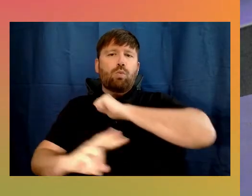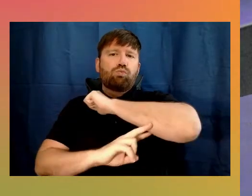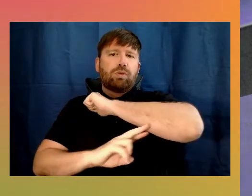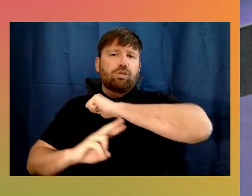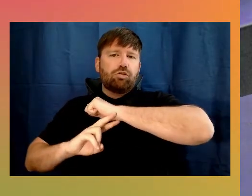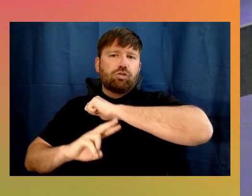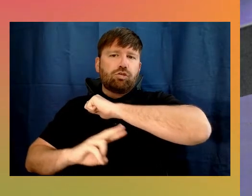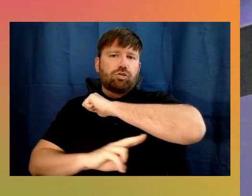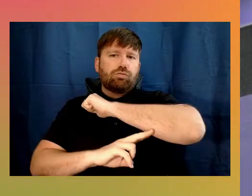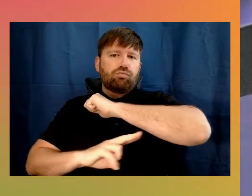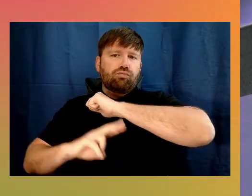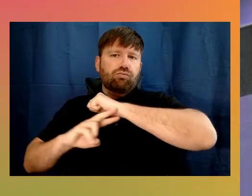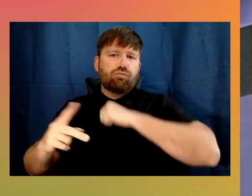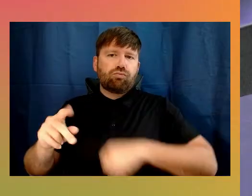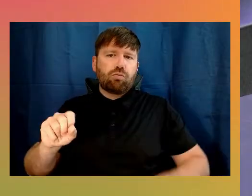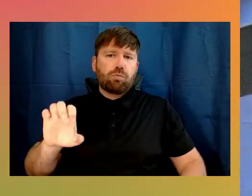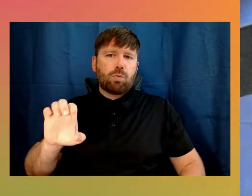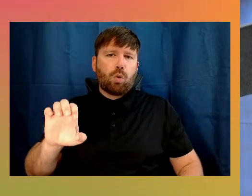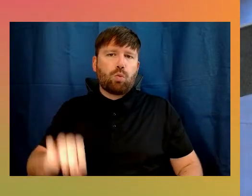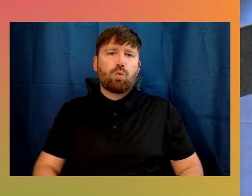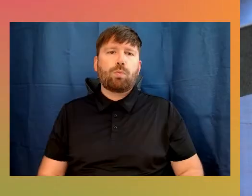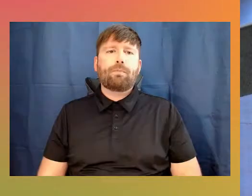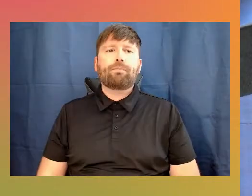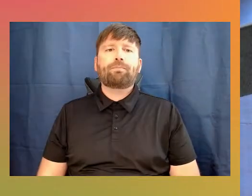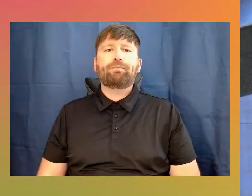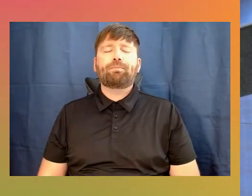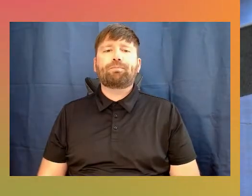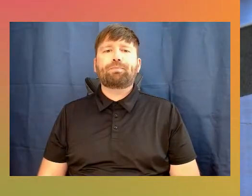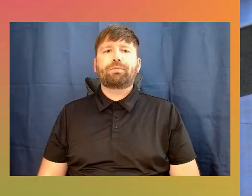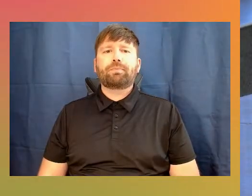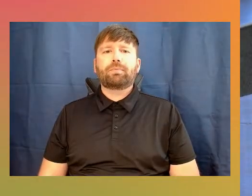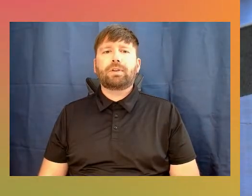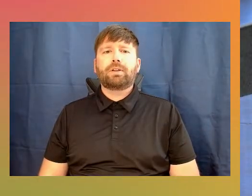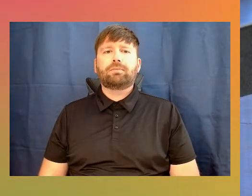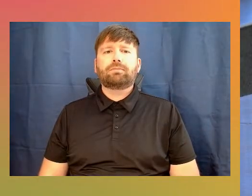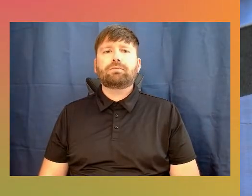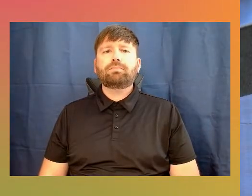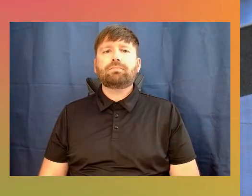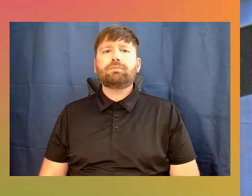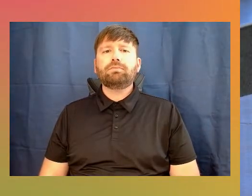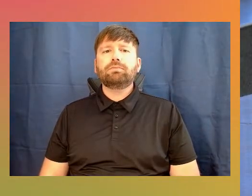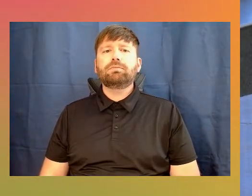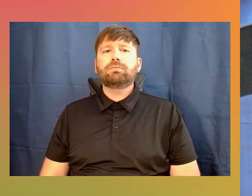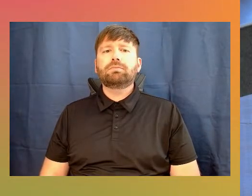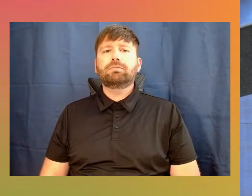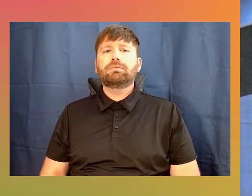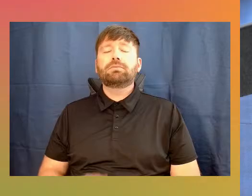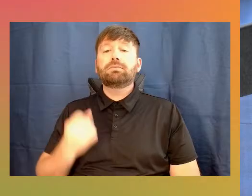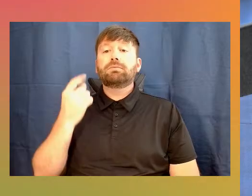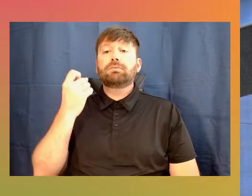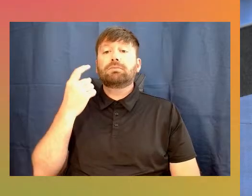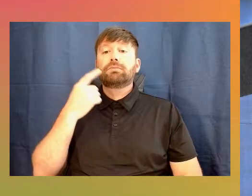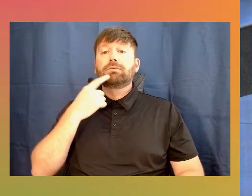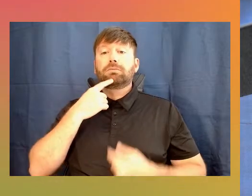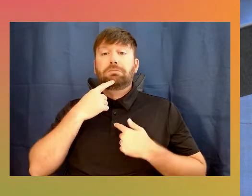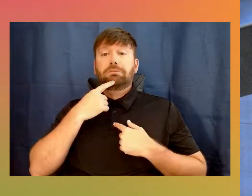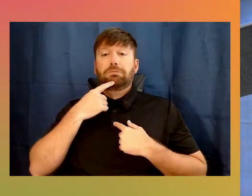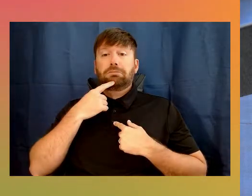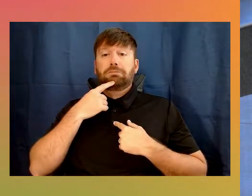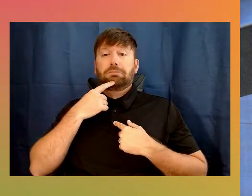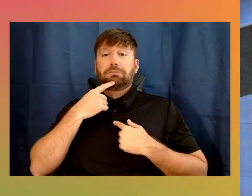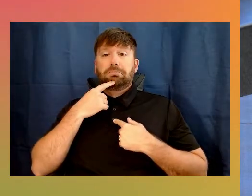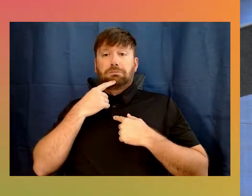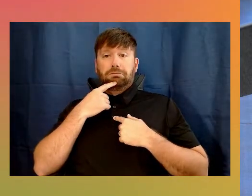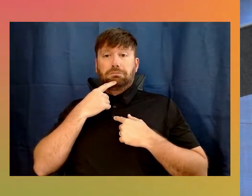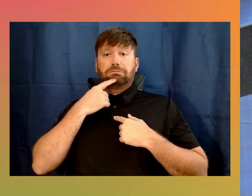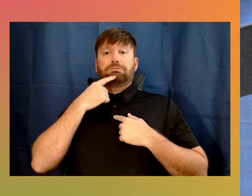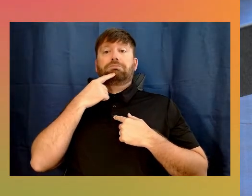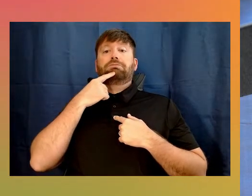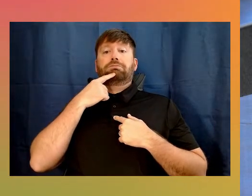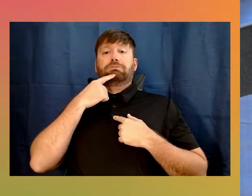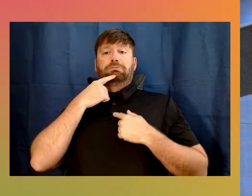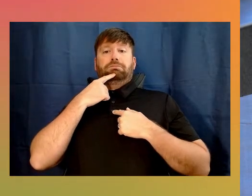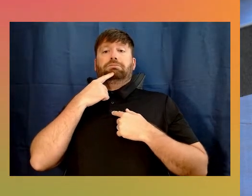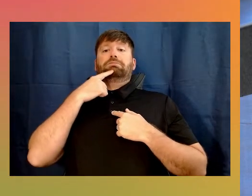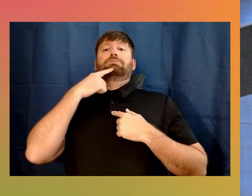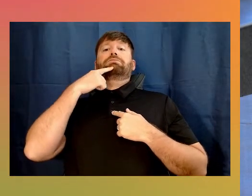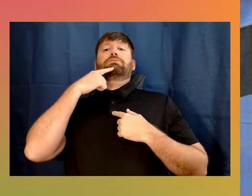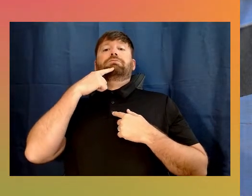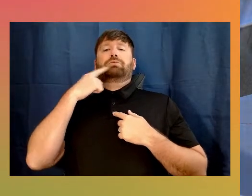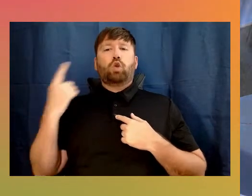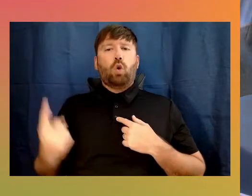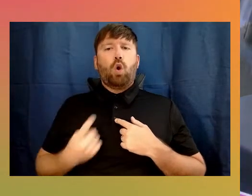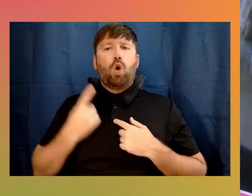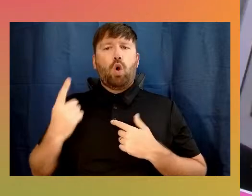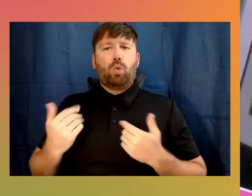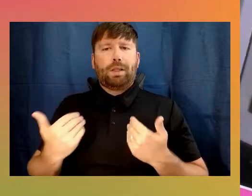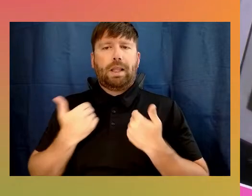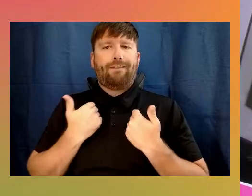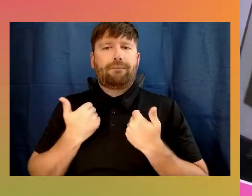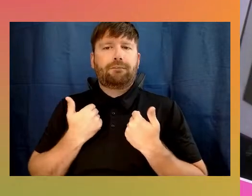DOWN INTO THE MAT TO FIND